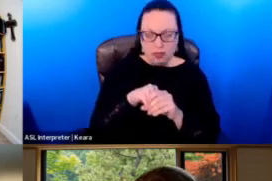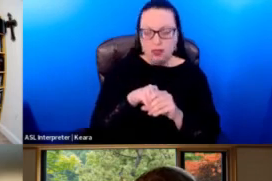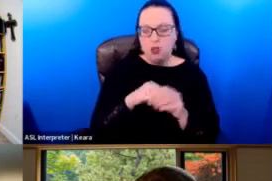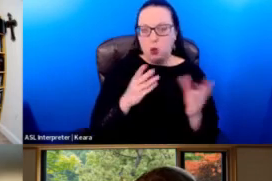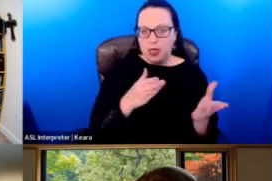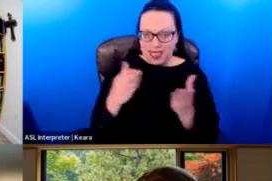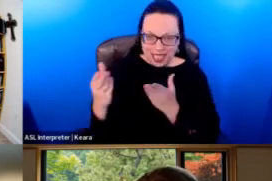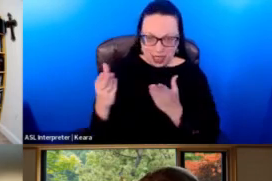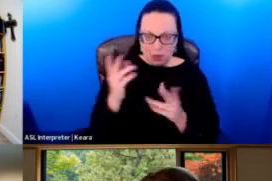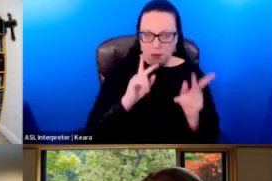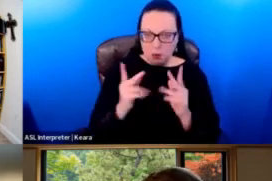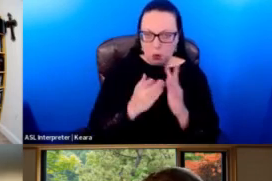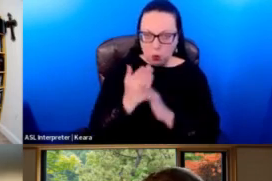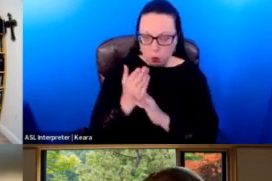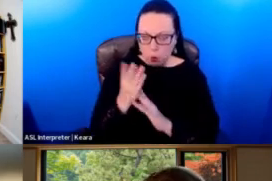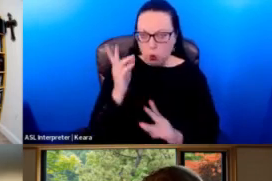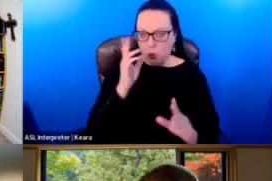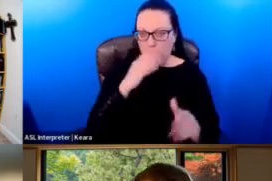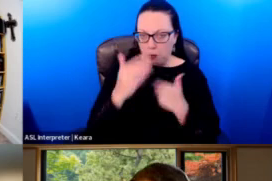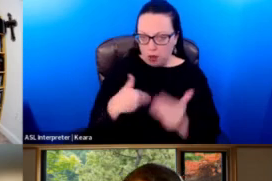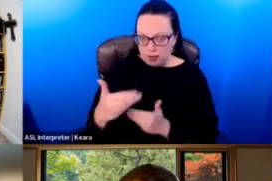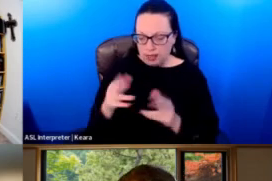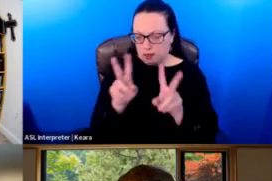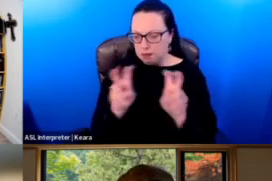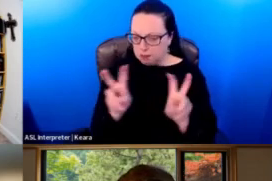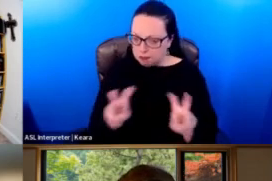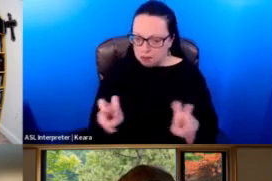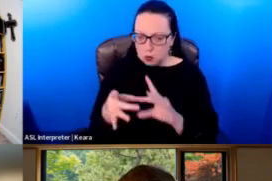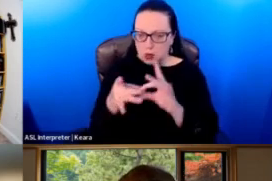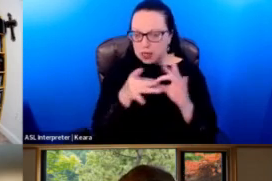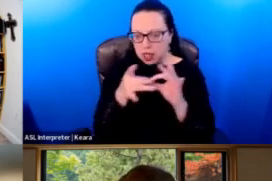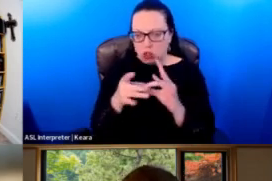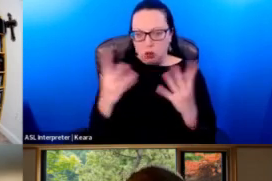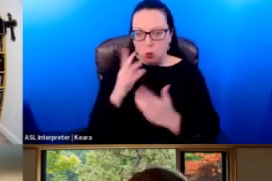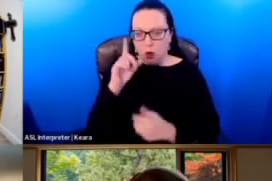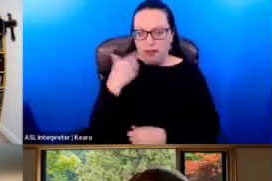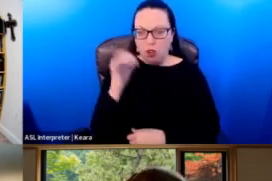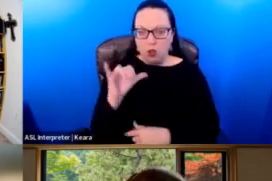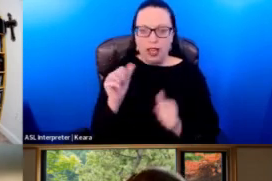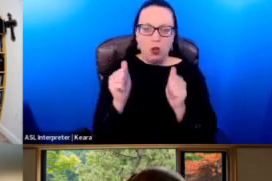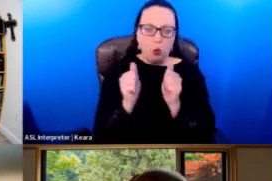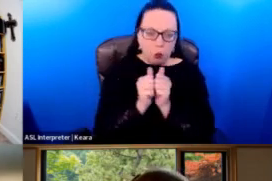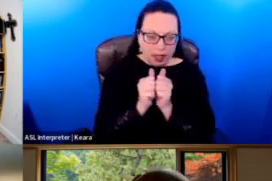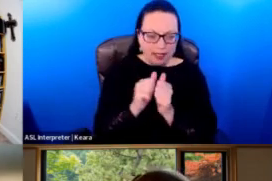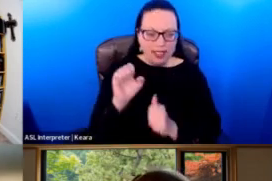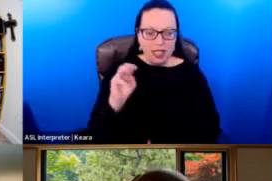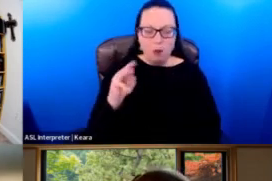relationships look like, with employers, how those relationships can be improved upon, and how to move forward